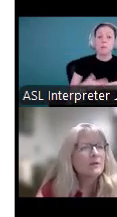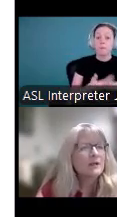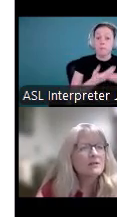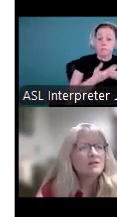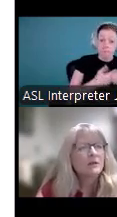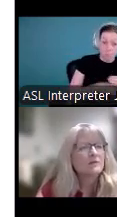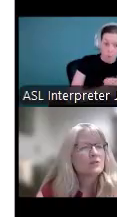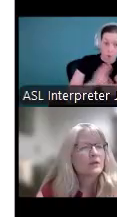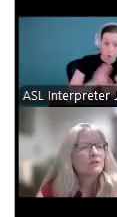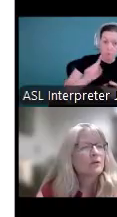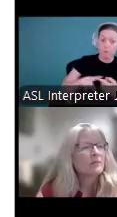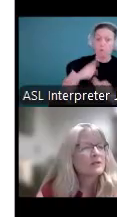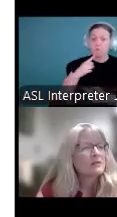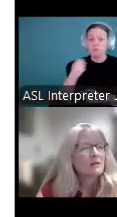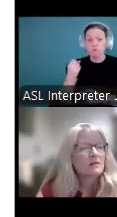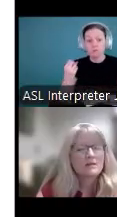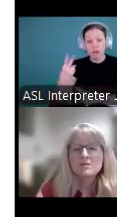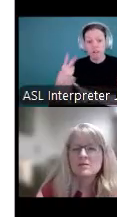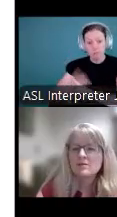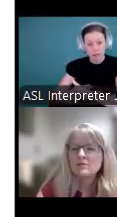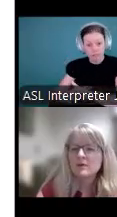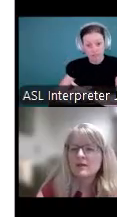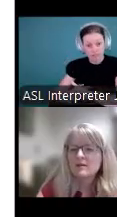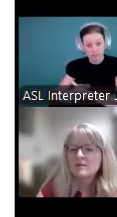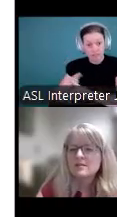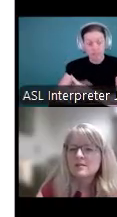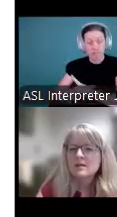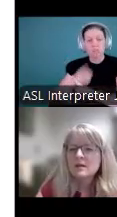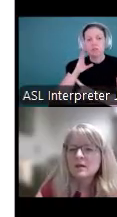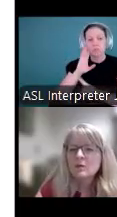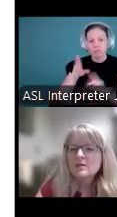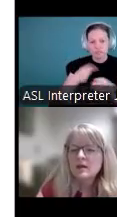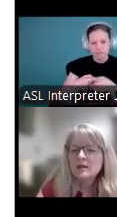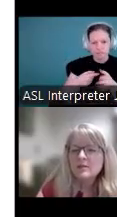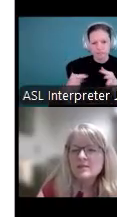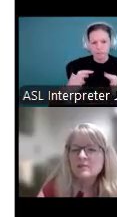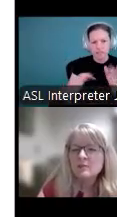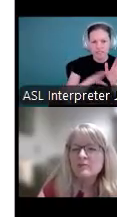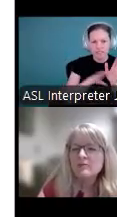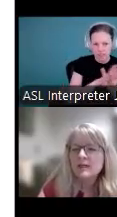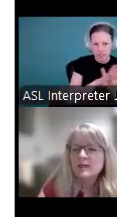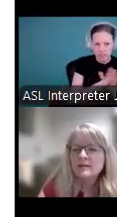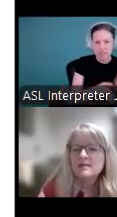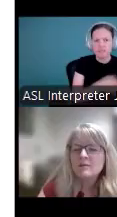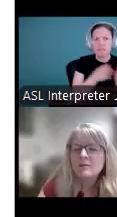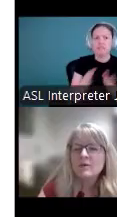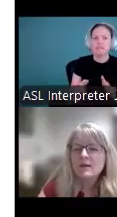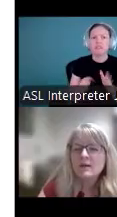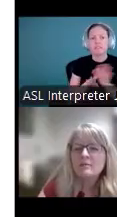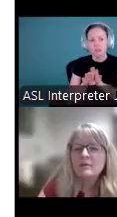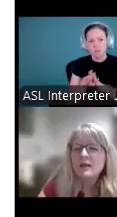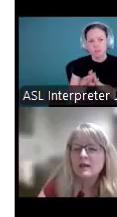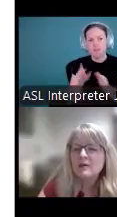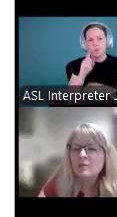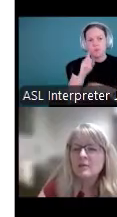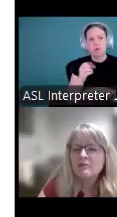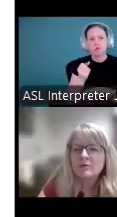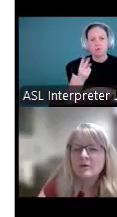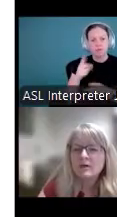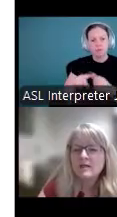months, 12 to 24 months, and then two to three years. We'll talk about some red flags that we want to keep an eye open for